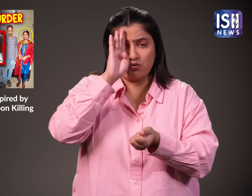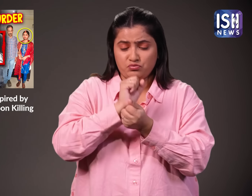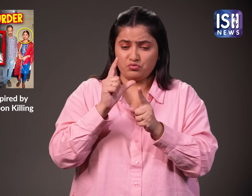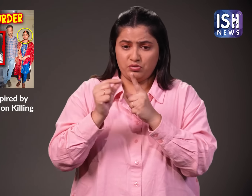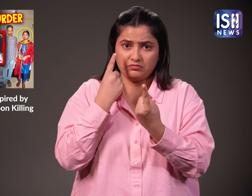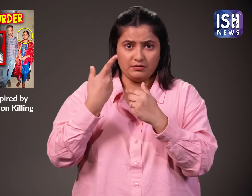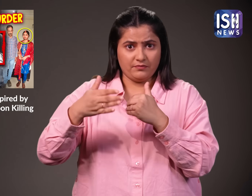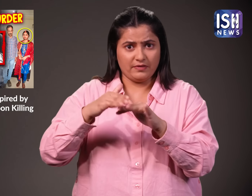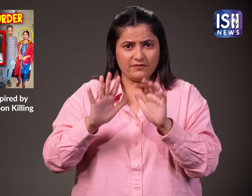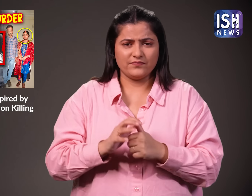Police investigation is underway.